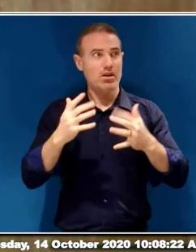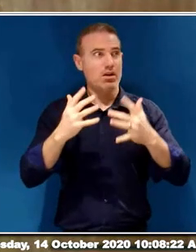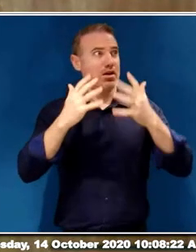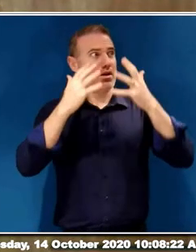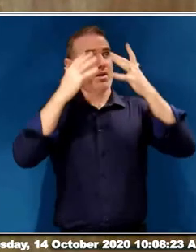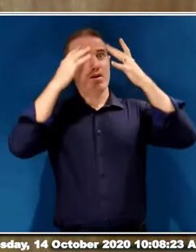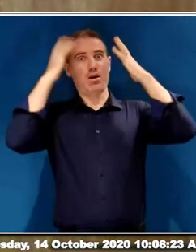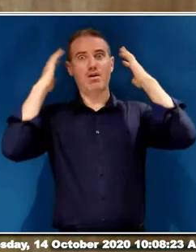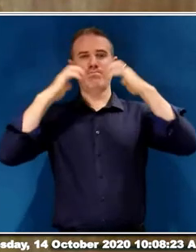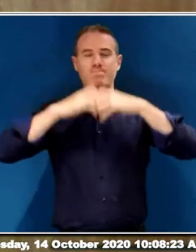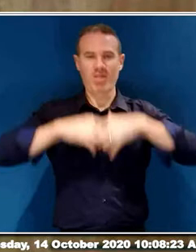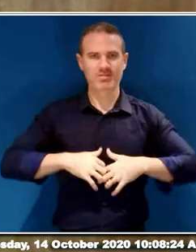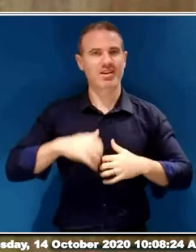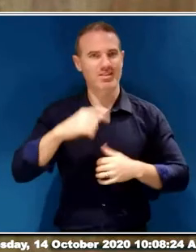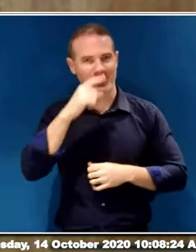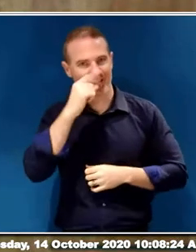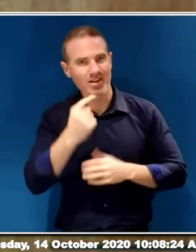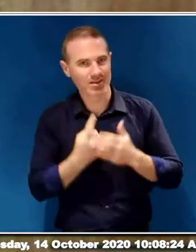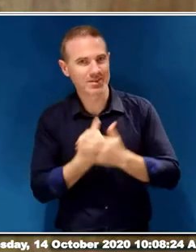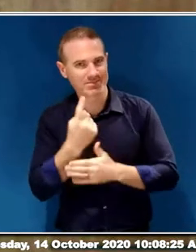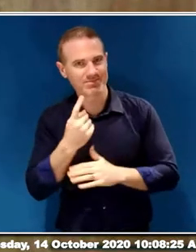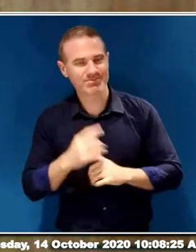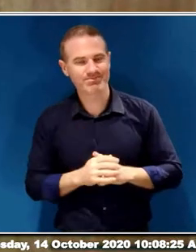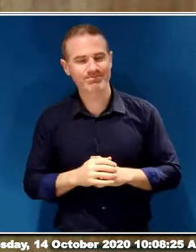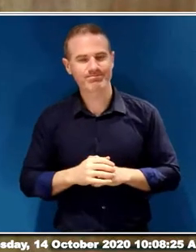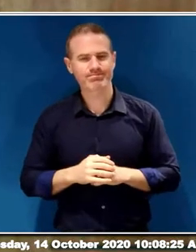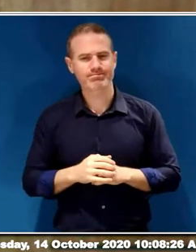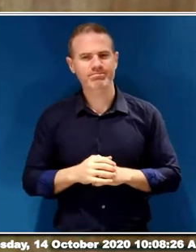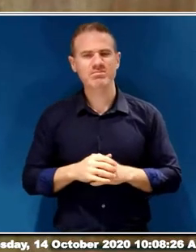They can also present with, you know, disruptive and challenging behaviours